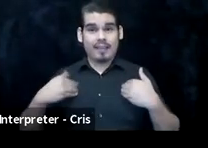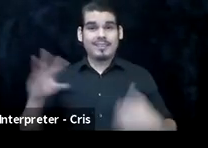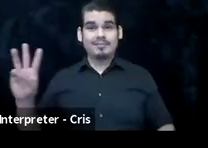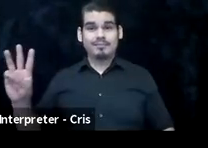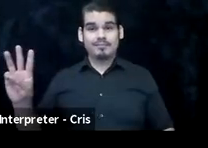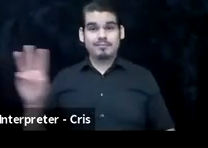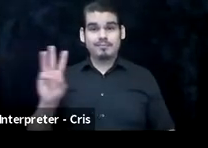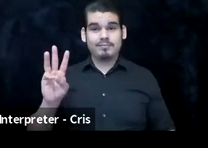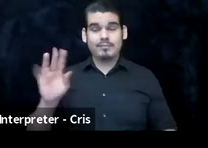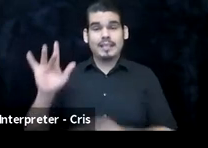Katherine Squire: Does that help.